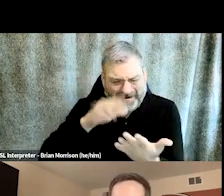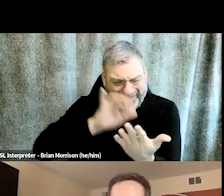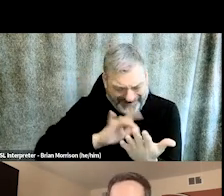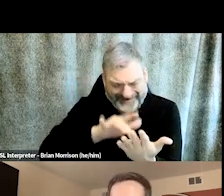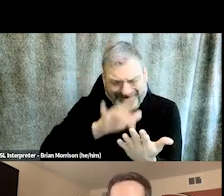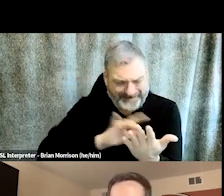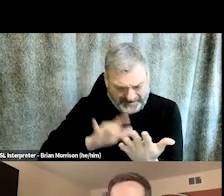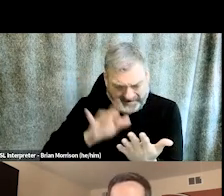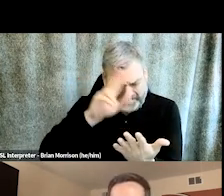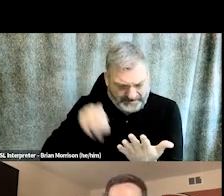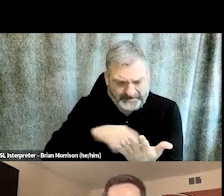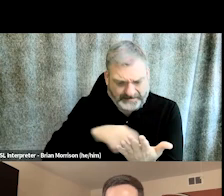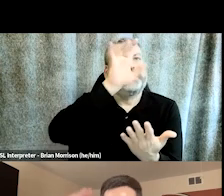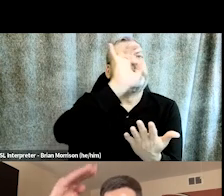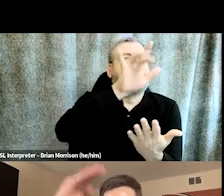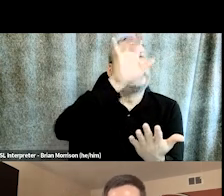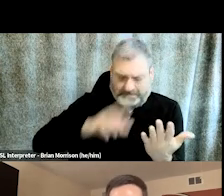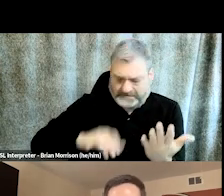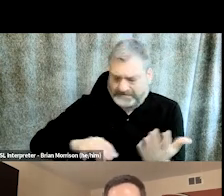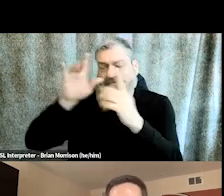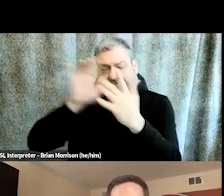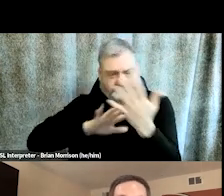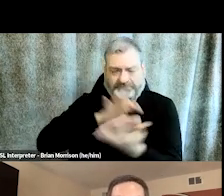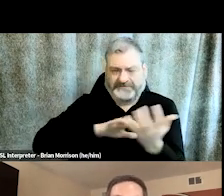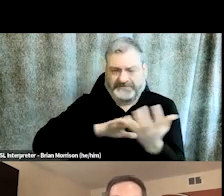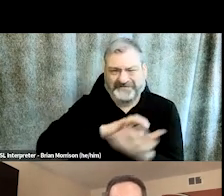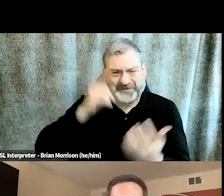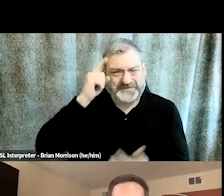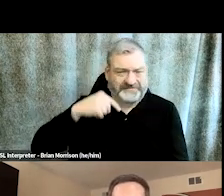a browser window and some of them have a lot of links on.